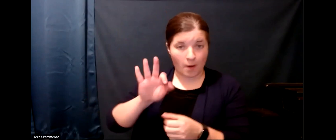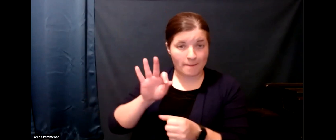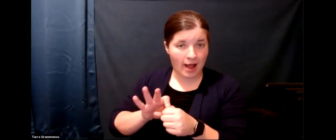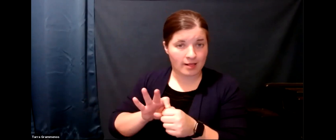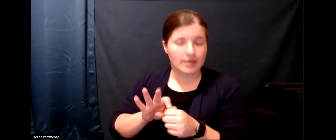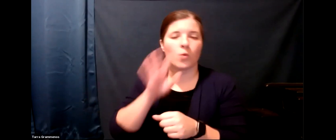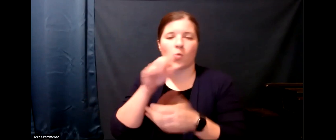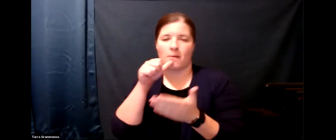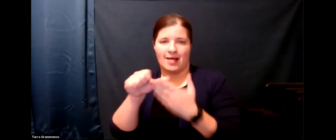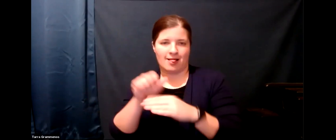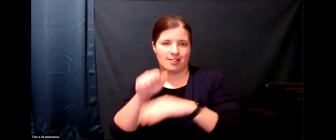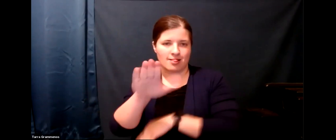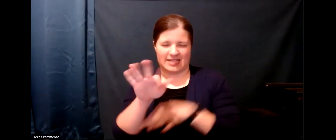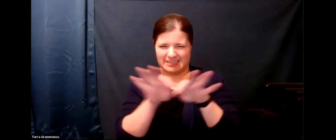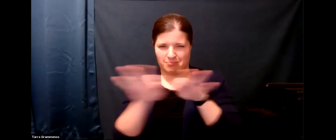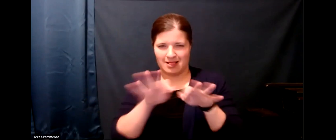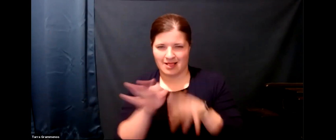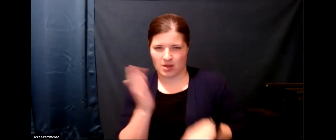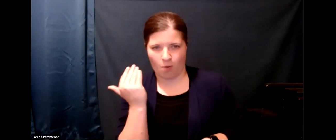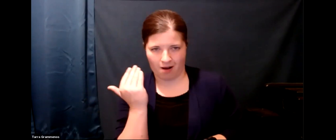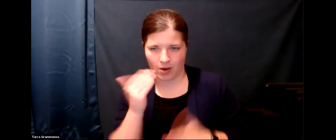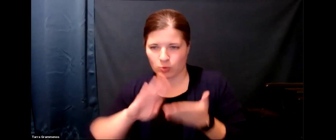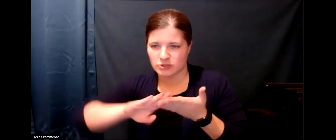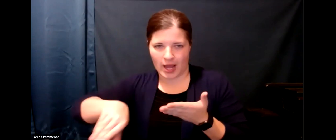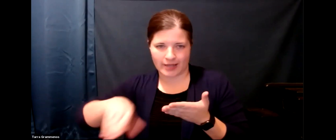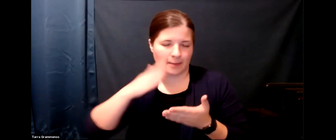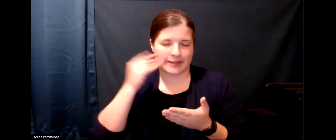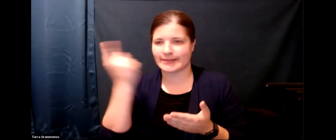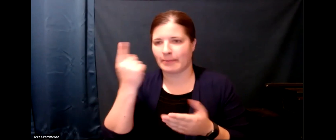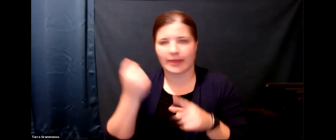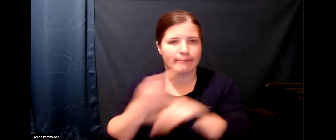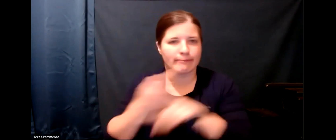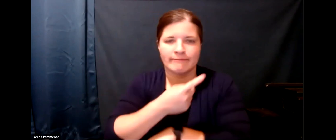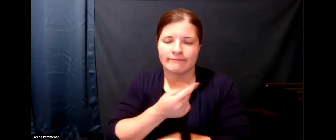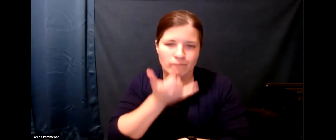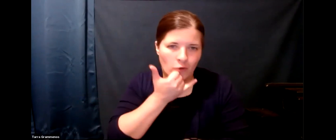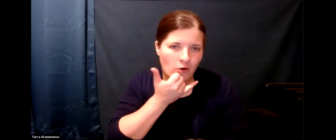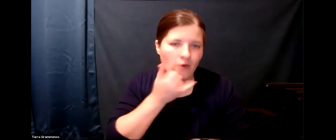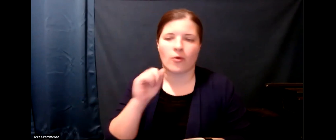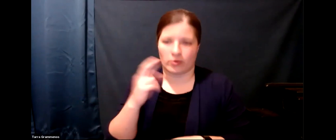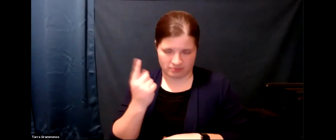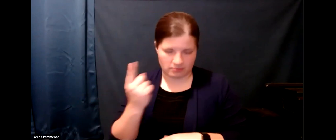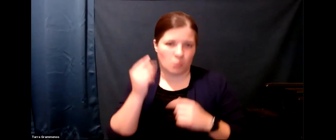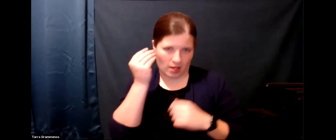reject that ballot to the voter. And if there's -- if there's not enough time, the